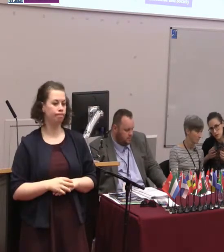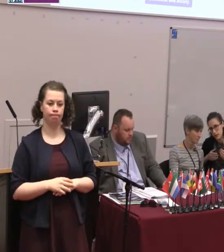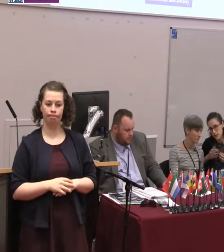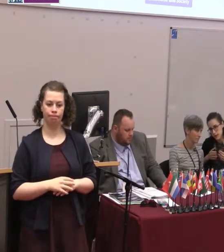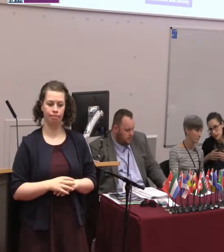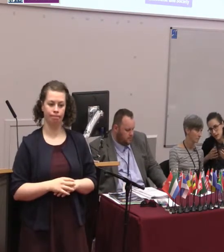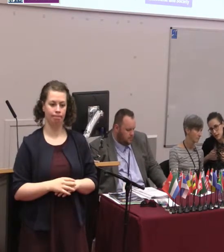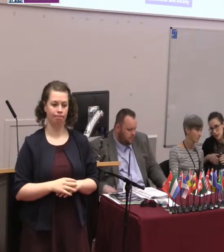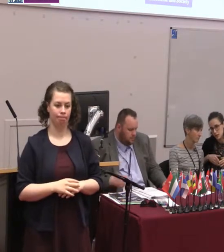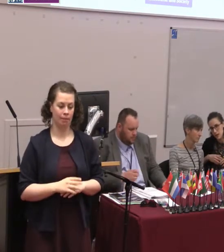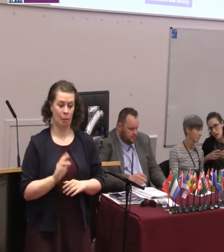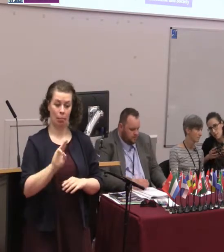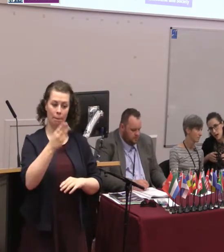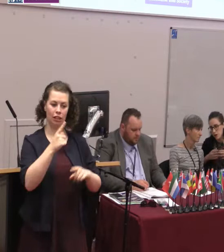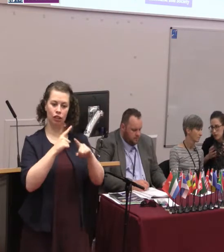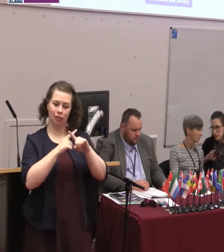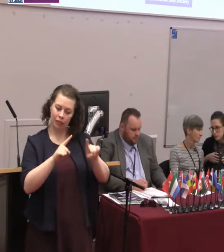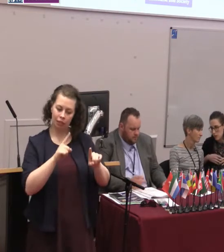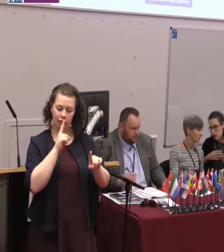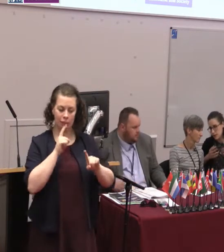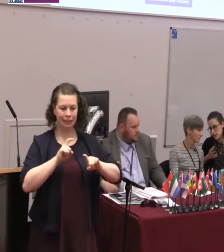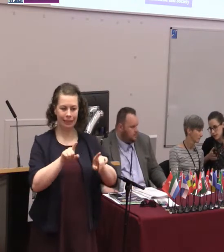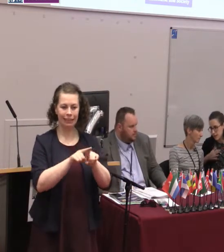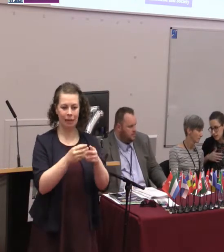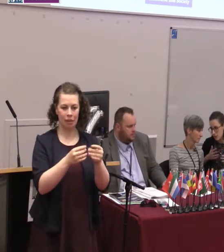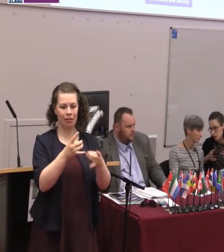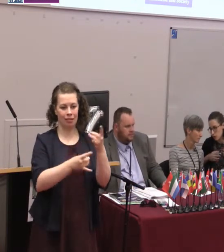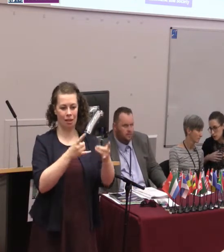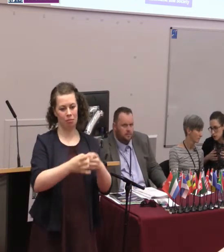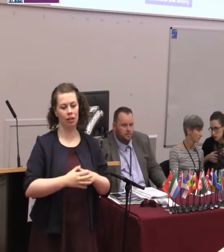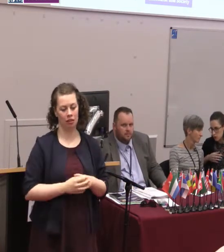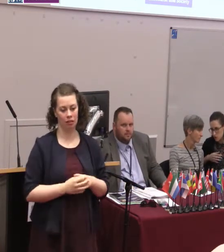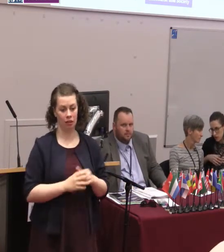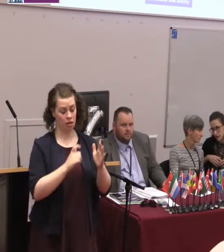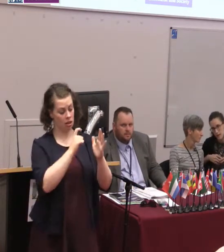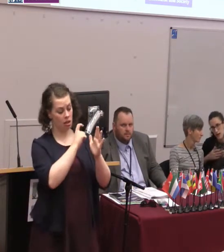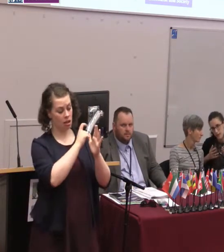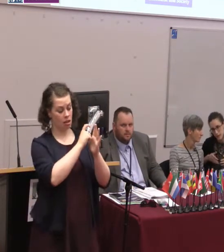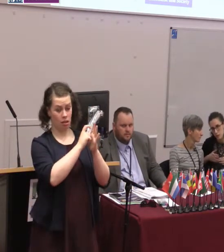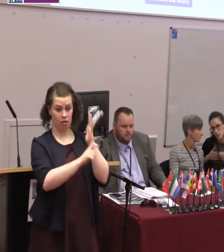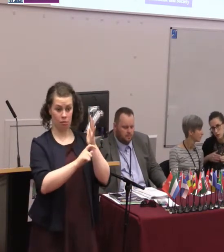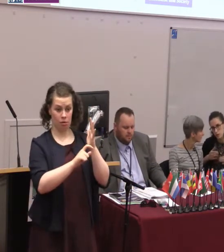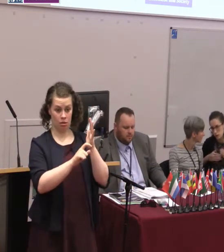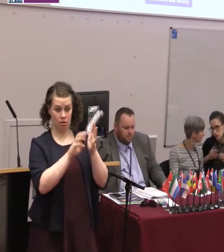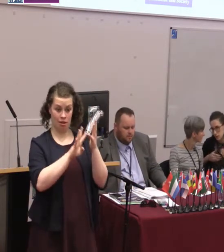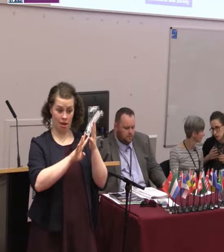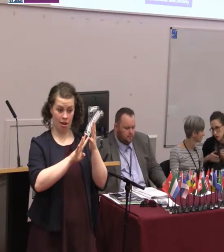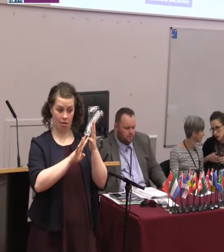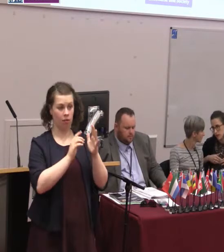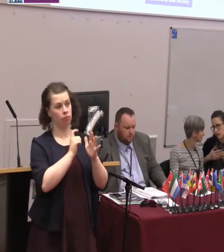Implementing Article 19 and general comment number five as a paradigm shift from out of